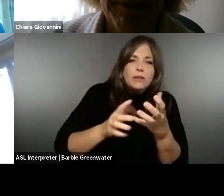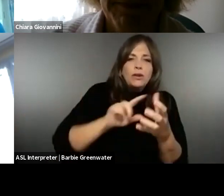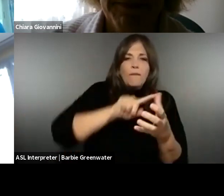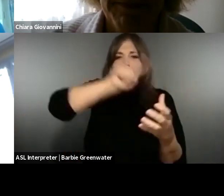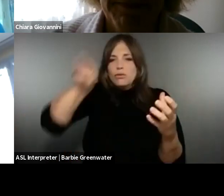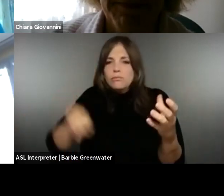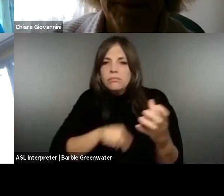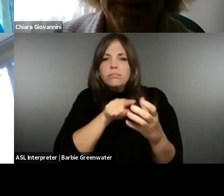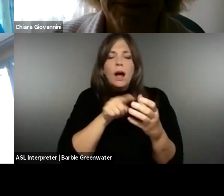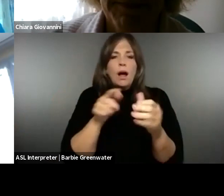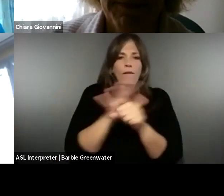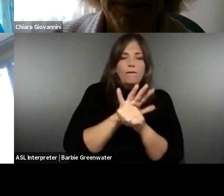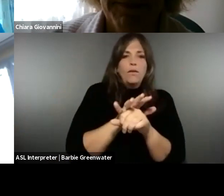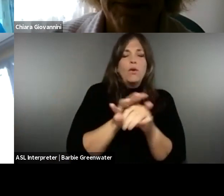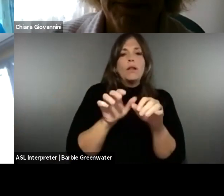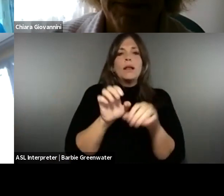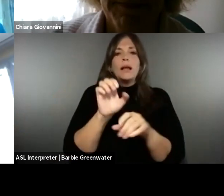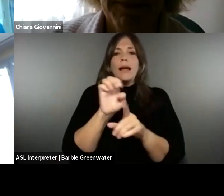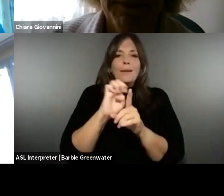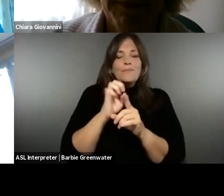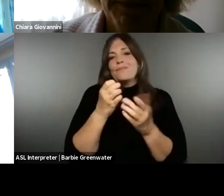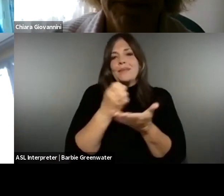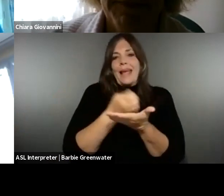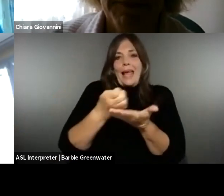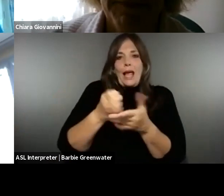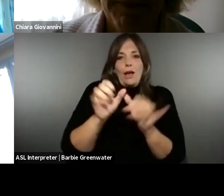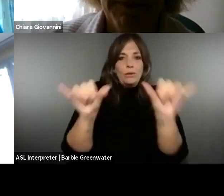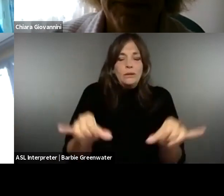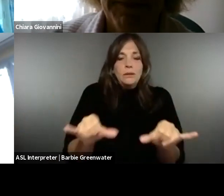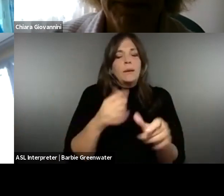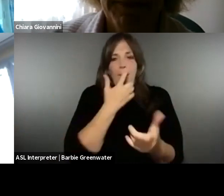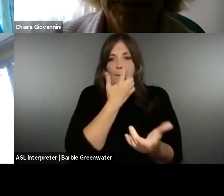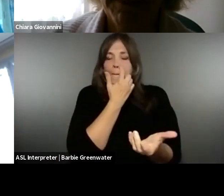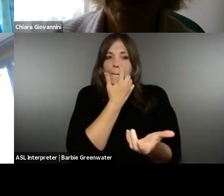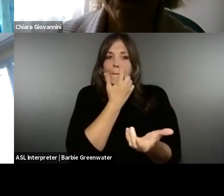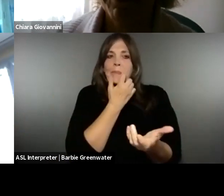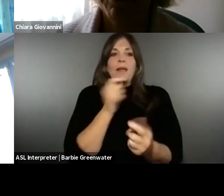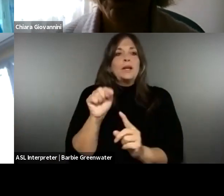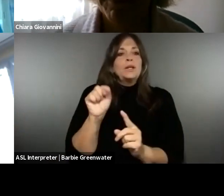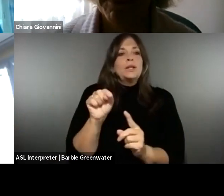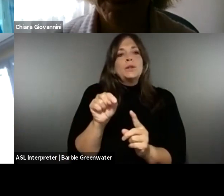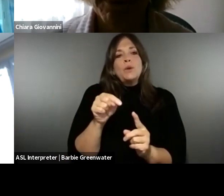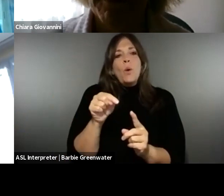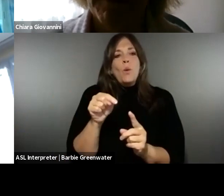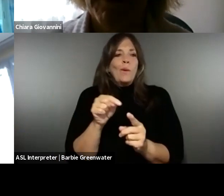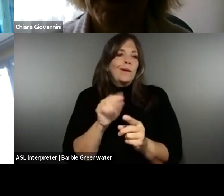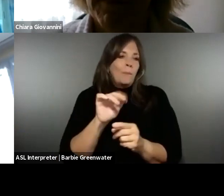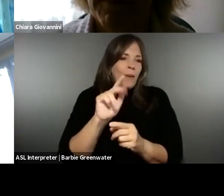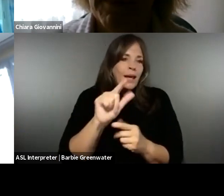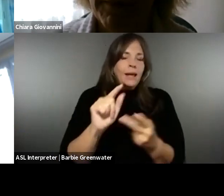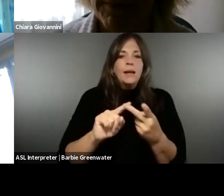this spread to other markets as well so that we have the full range, the full circle, ecosystem of E-commerce and banking and transportation and all